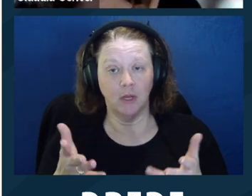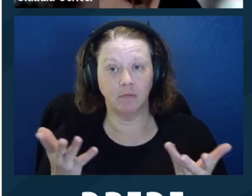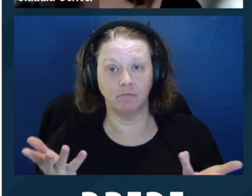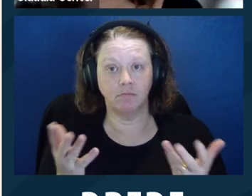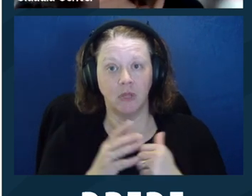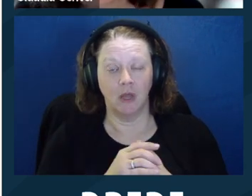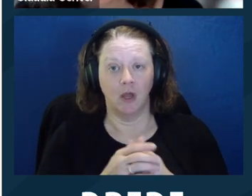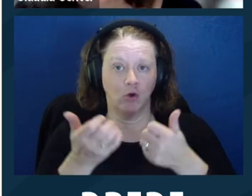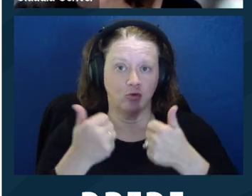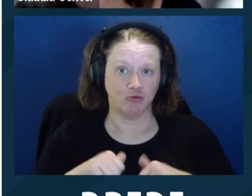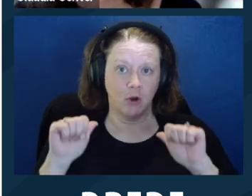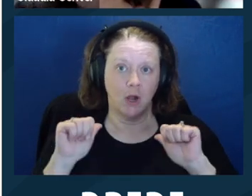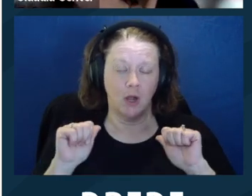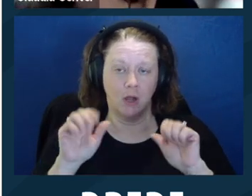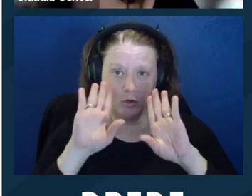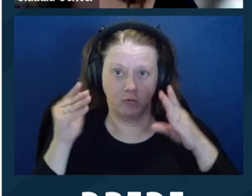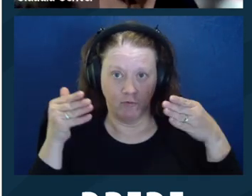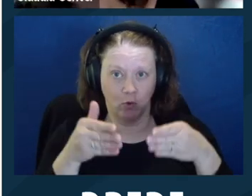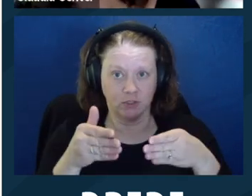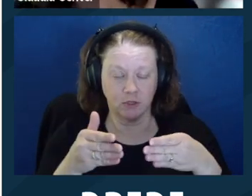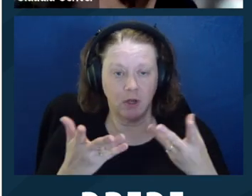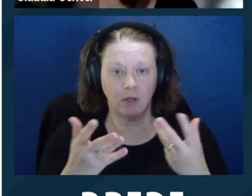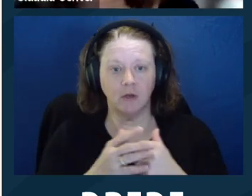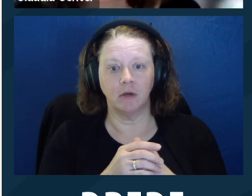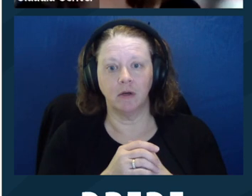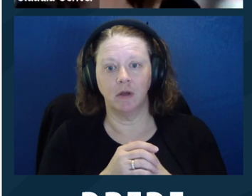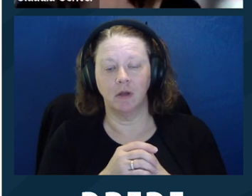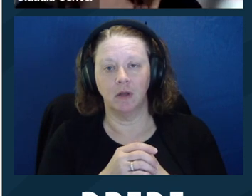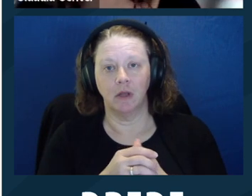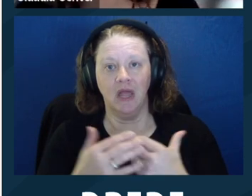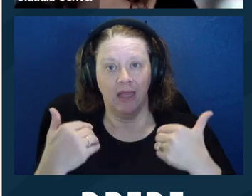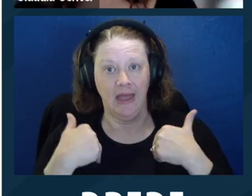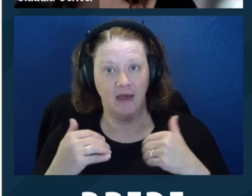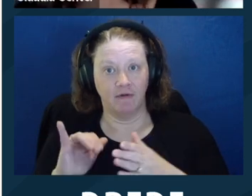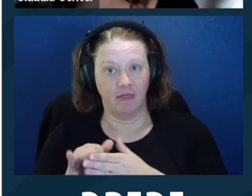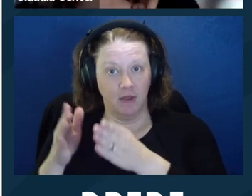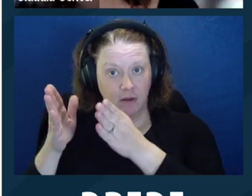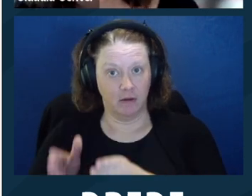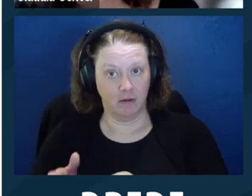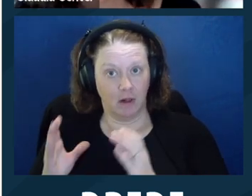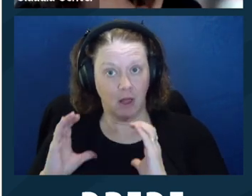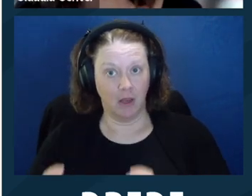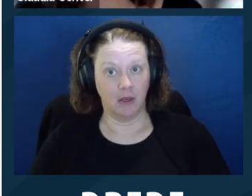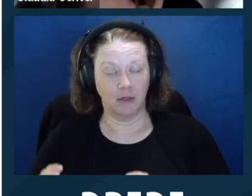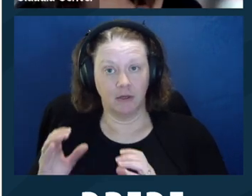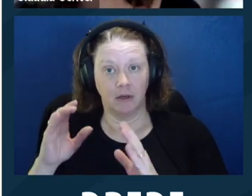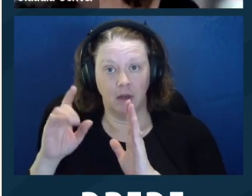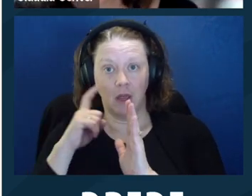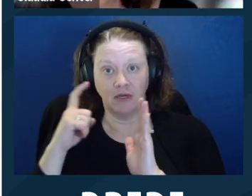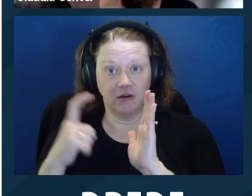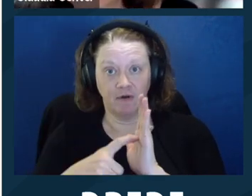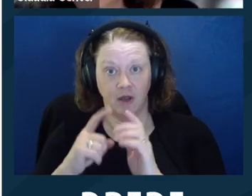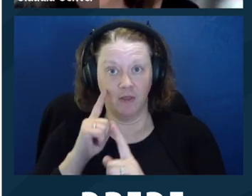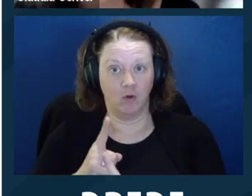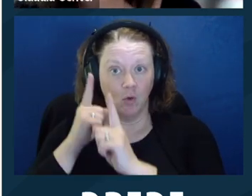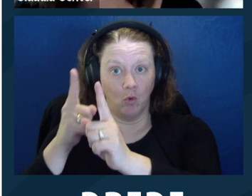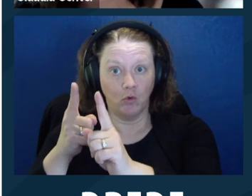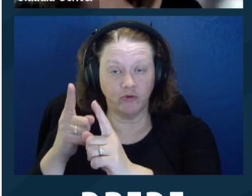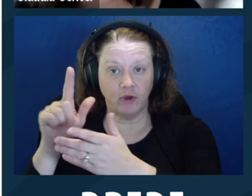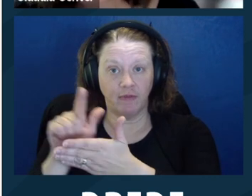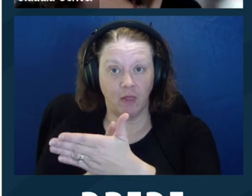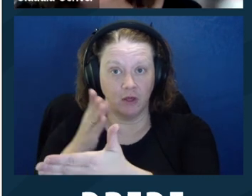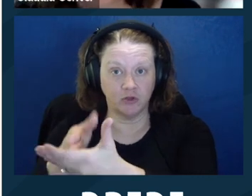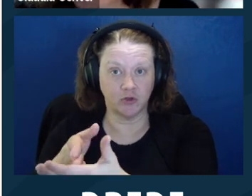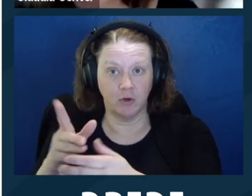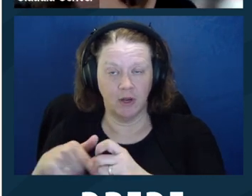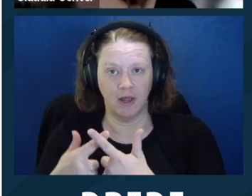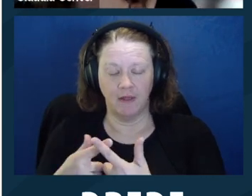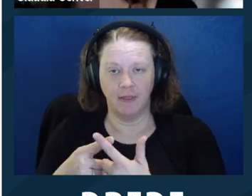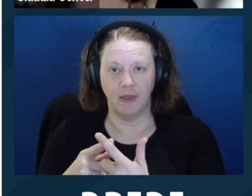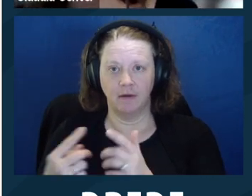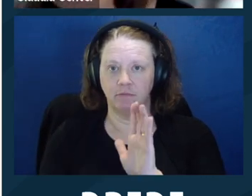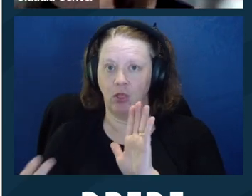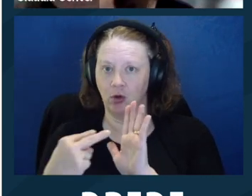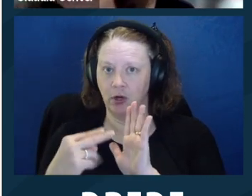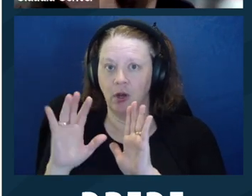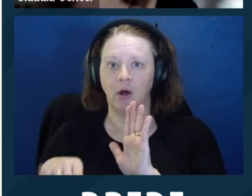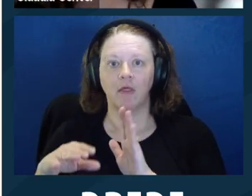I think, you know, one way is to try to focus on having the client identify the goals of